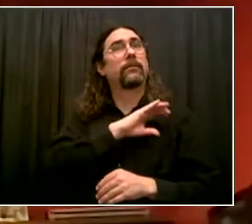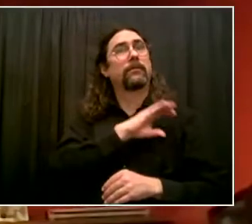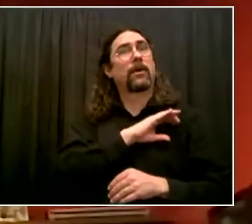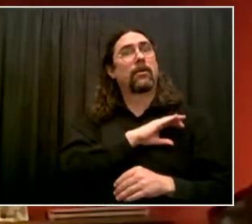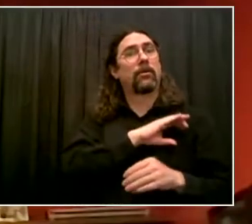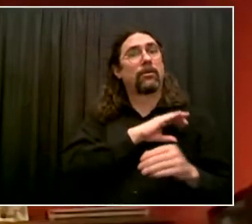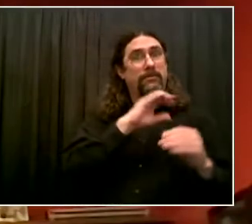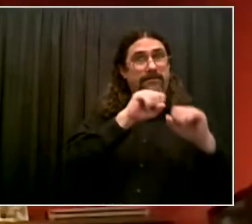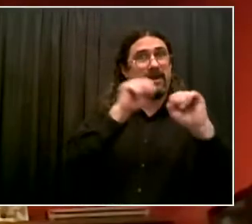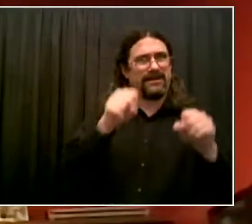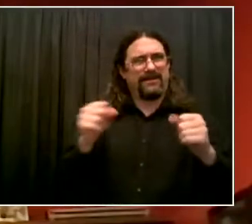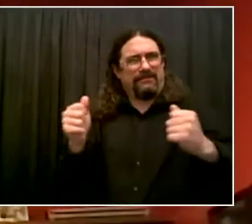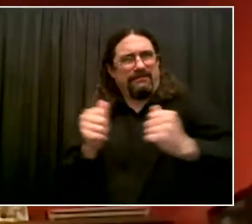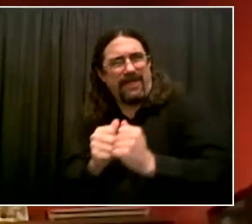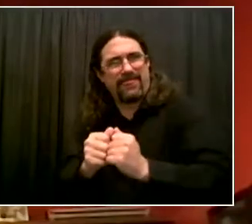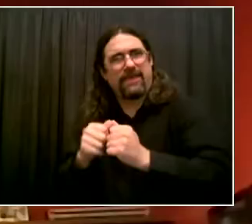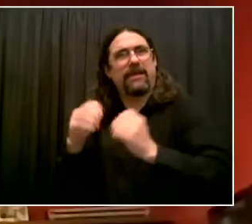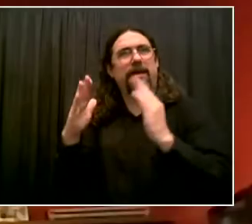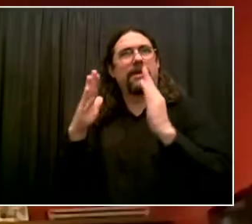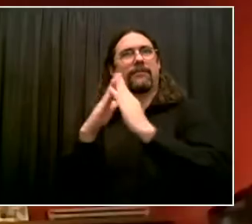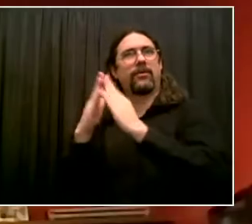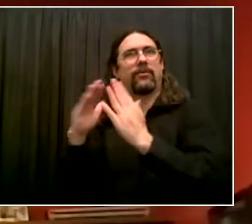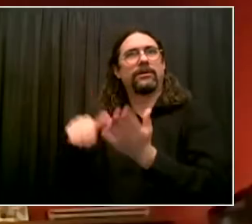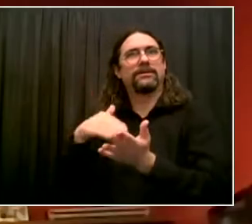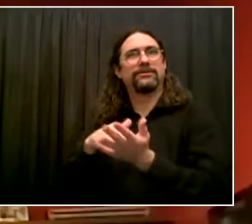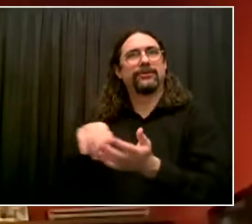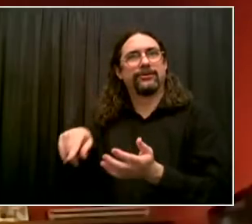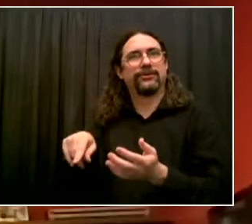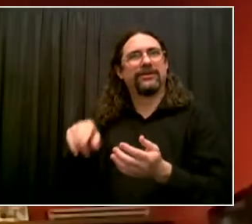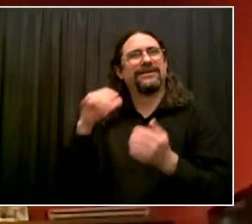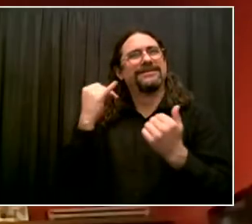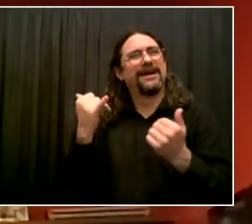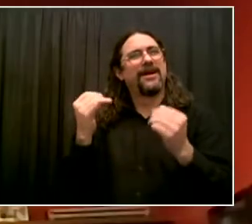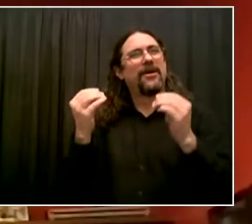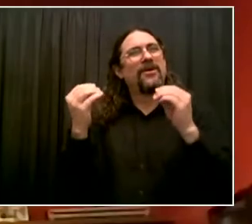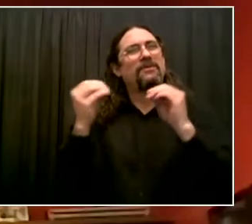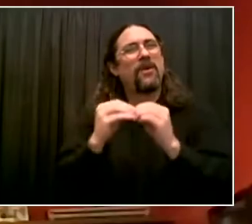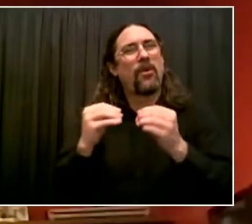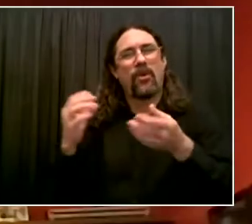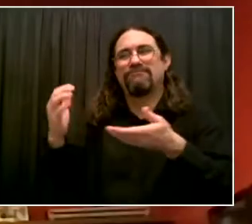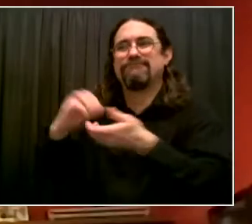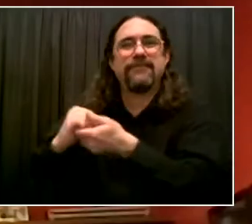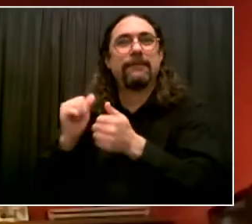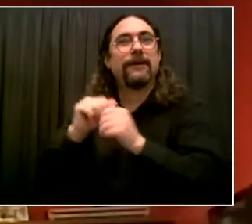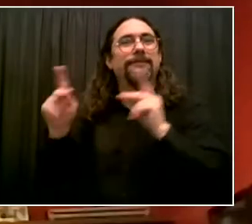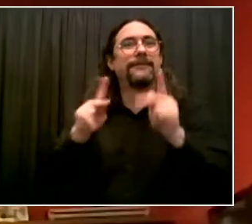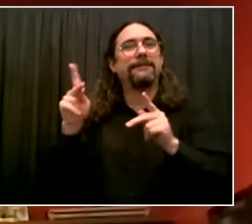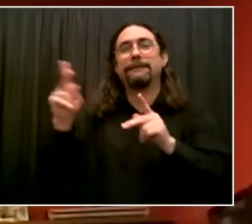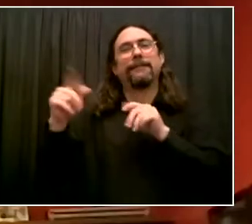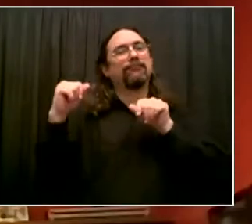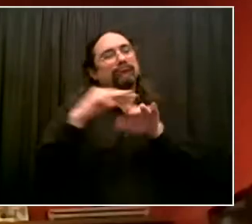ATTACHED TO IT. SO IT BELONGS TO THE COMMUNITY AND THE COMMUNITY BELONGS AND